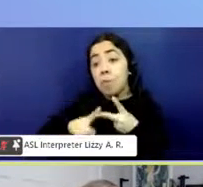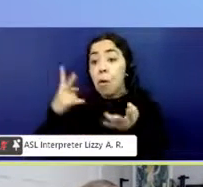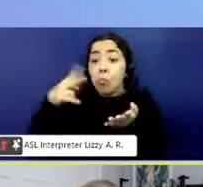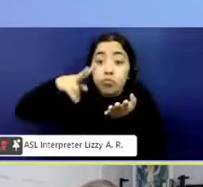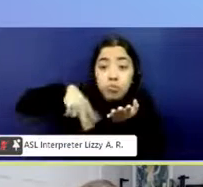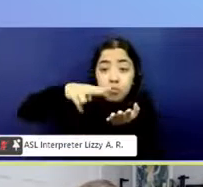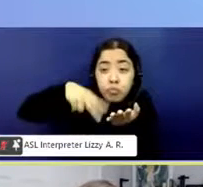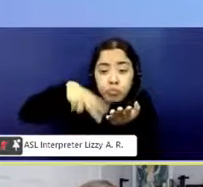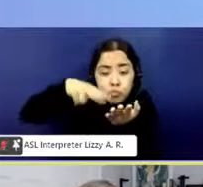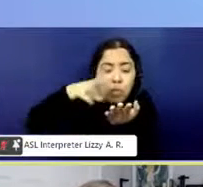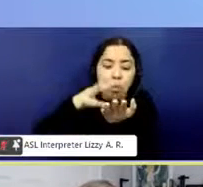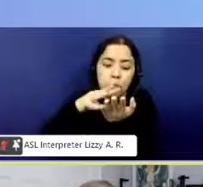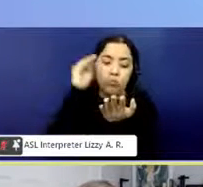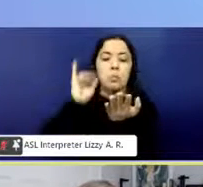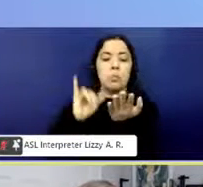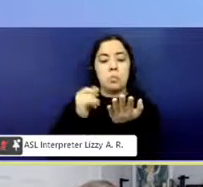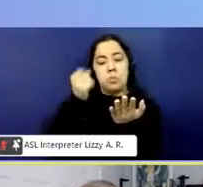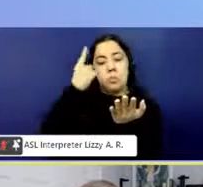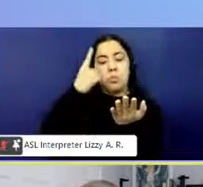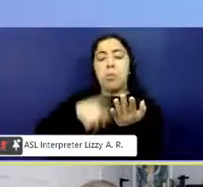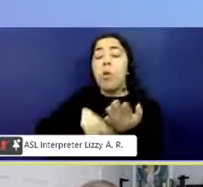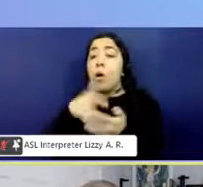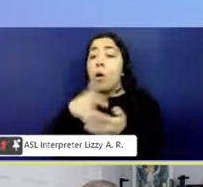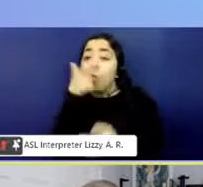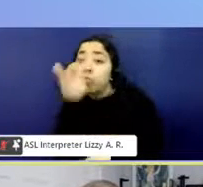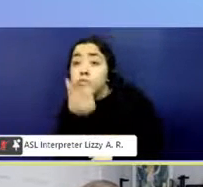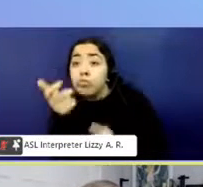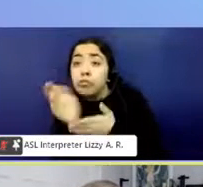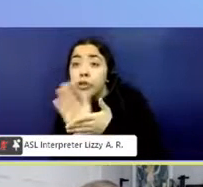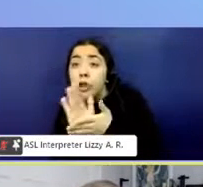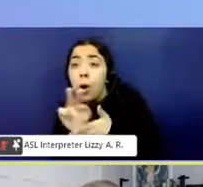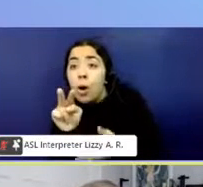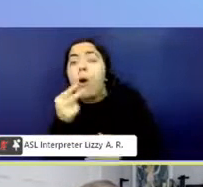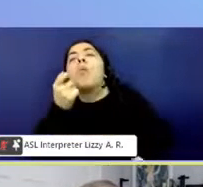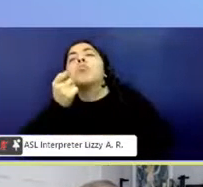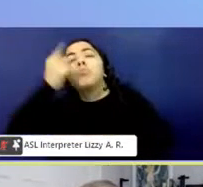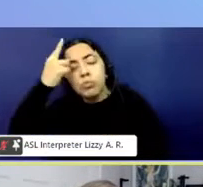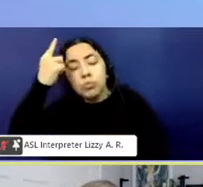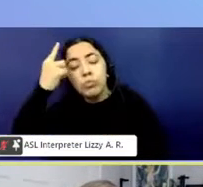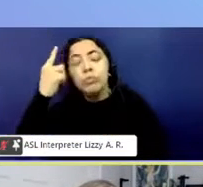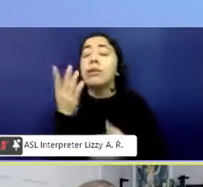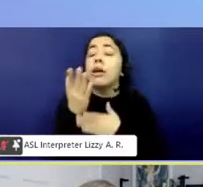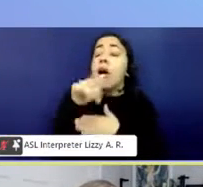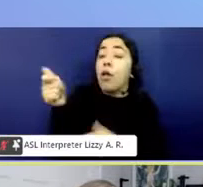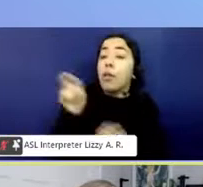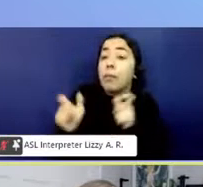watching videos to take a step-by-step approach some people require absolute silence to focus